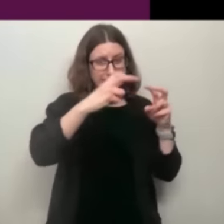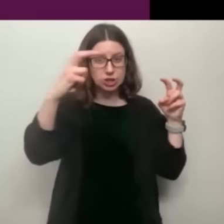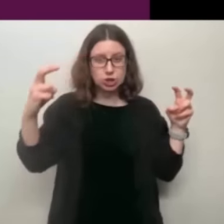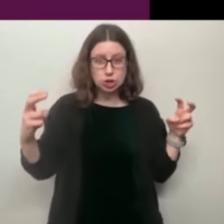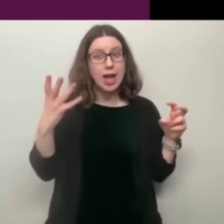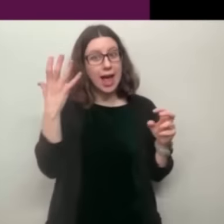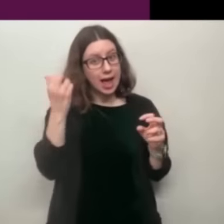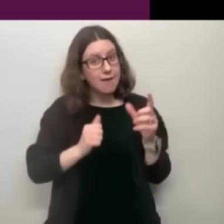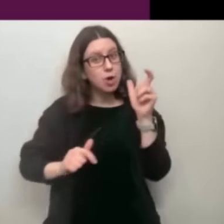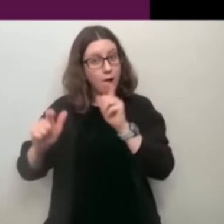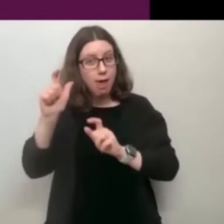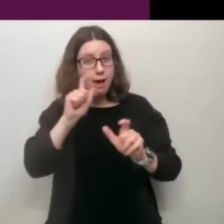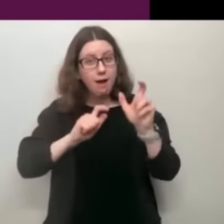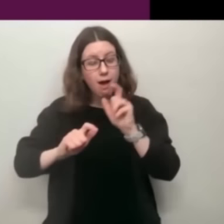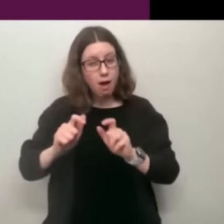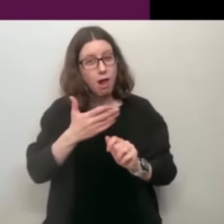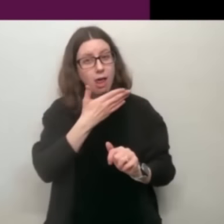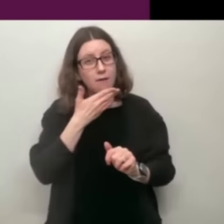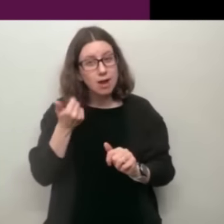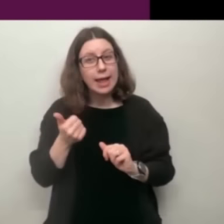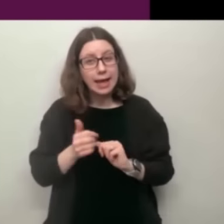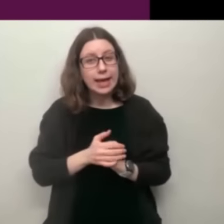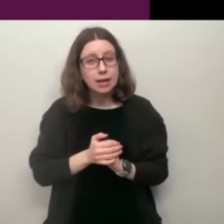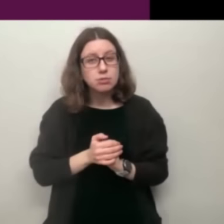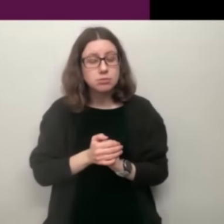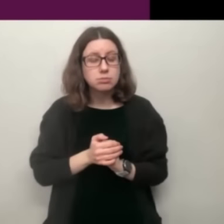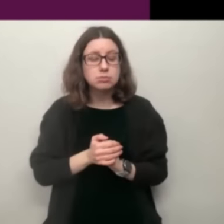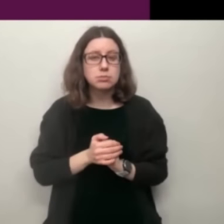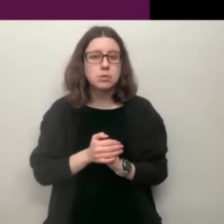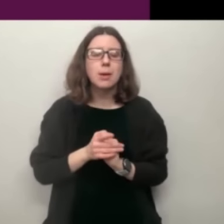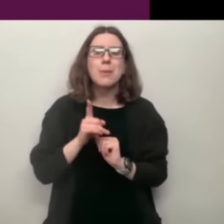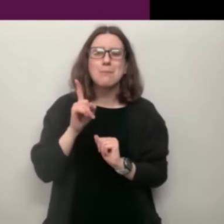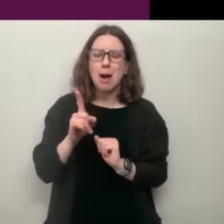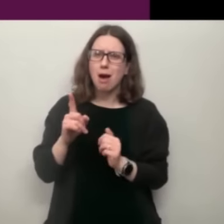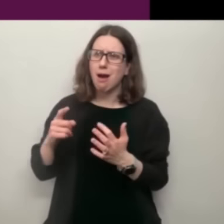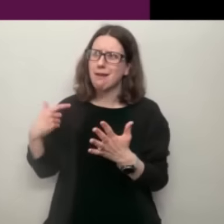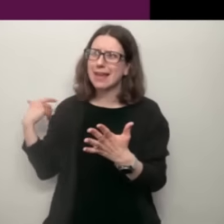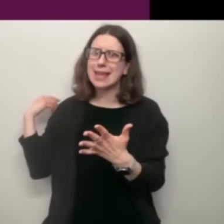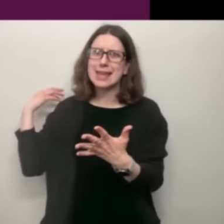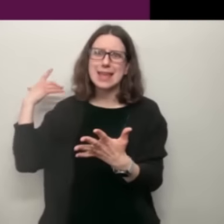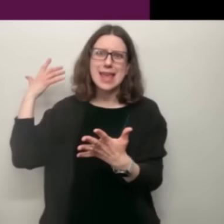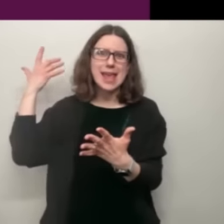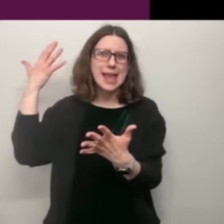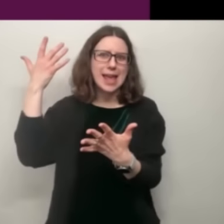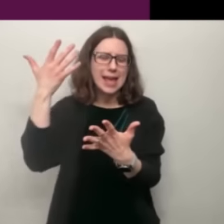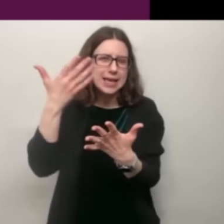It's nice that we have that record, but there's long been speculation about the original color